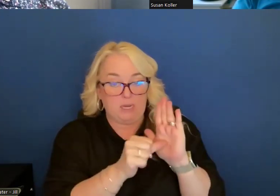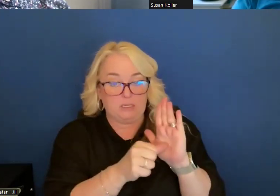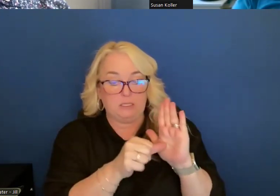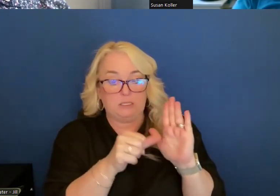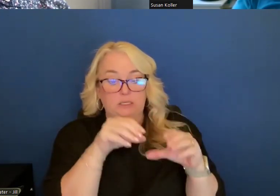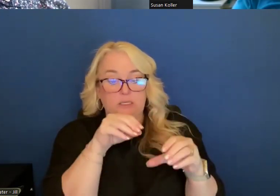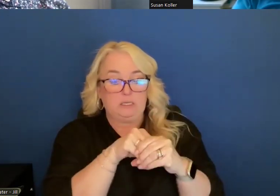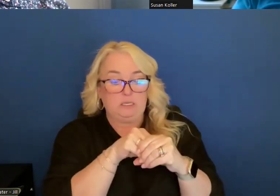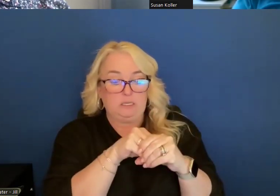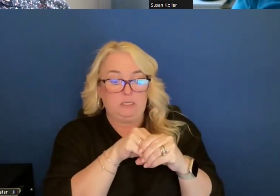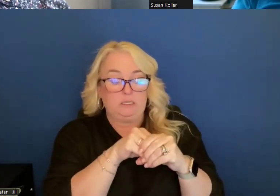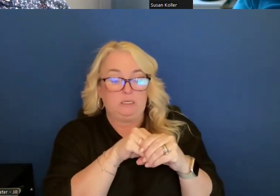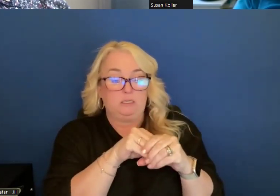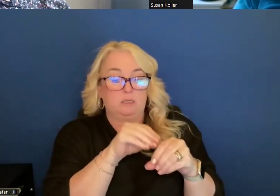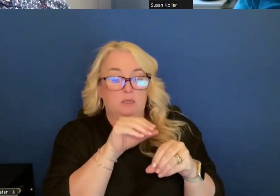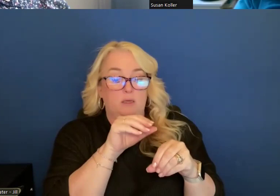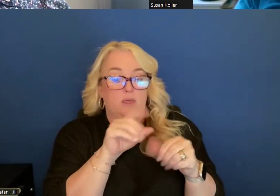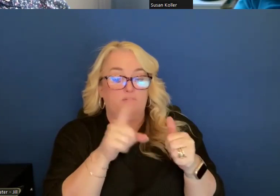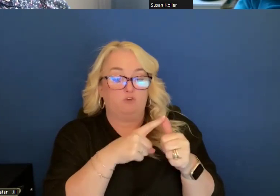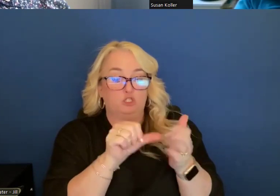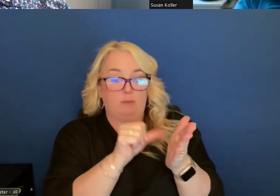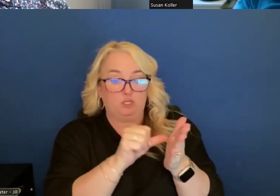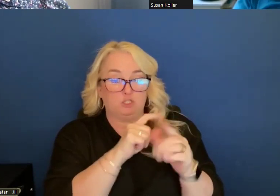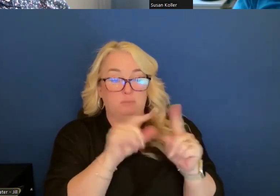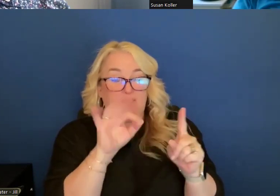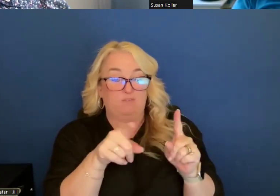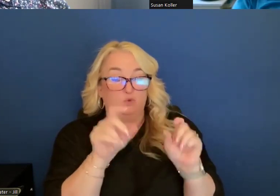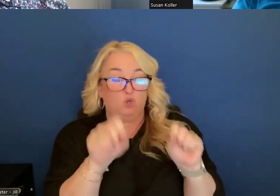initial pages, but if you could publish the document with